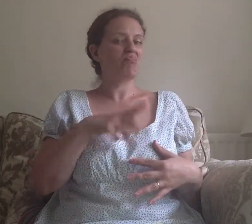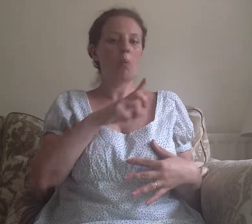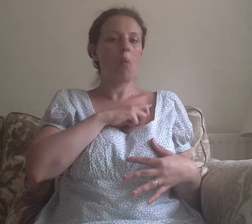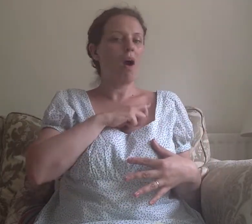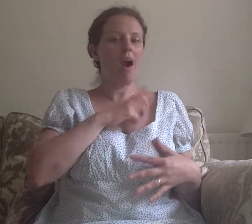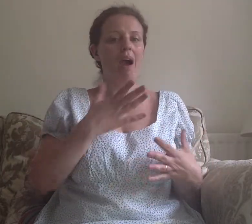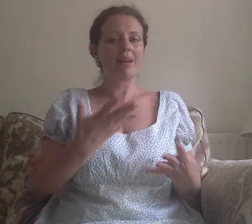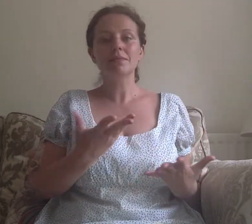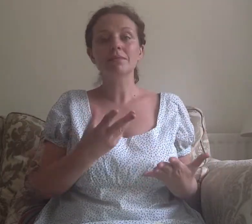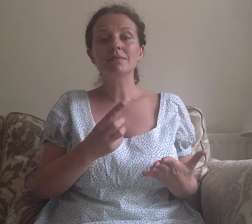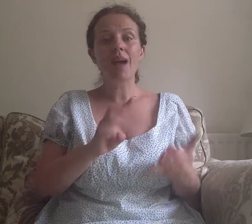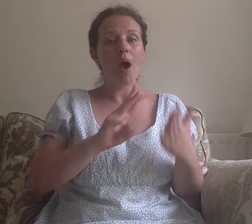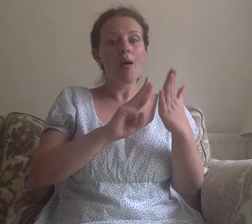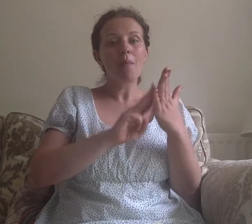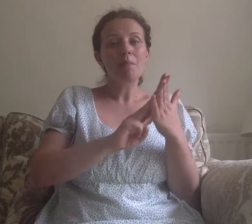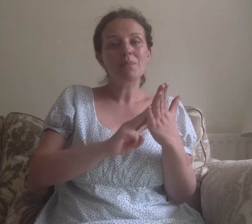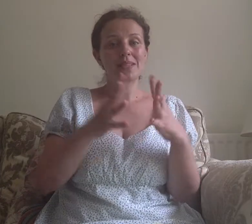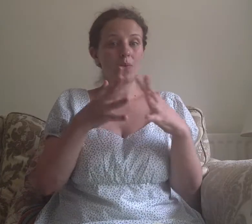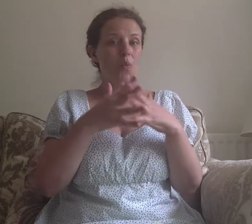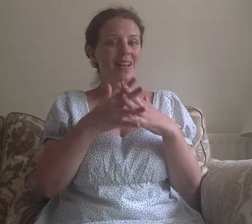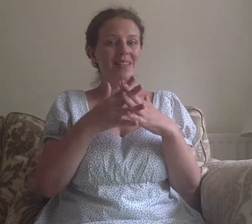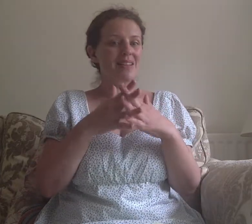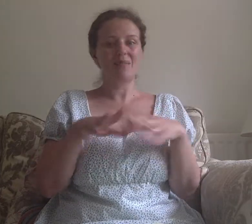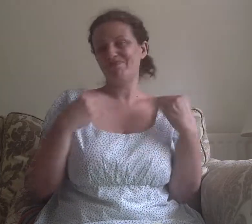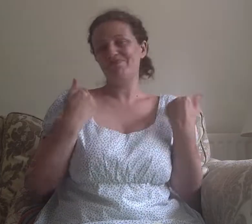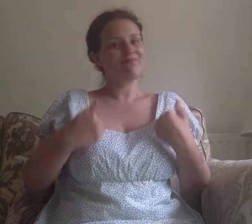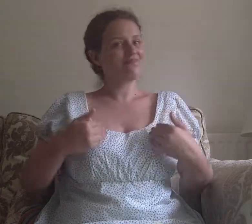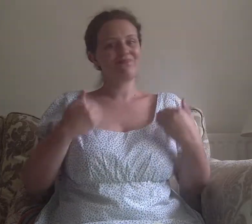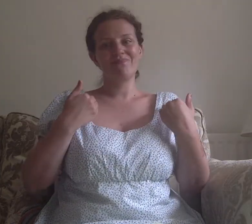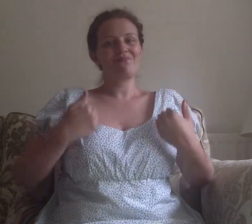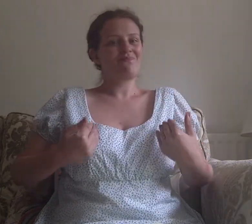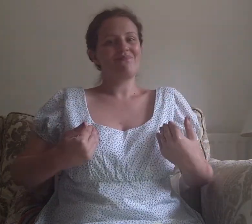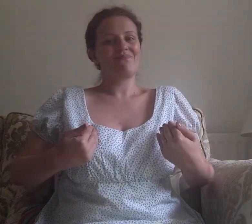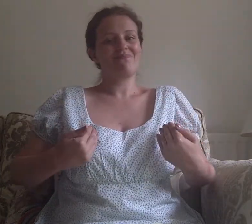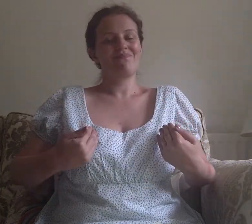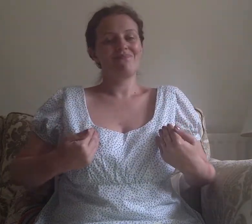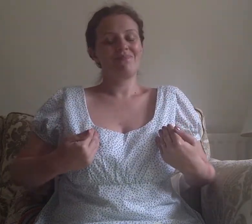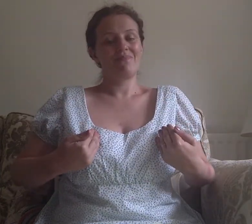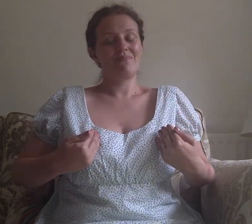Because Mr Weston wasn't wealthy.